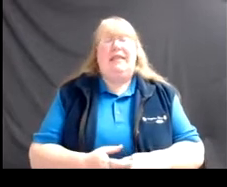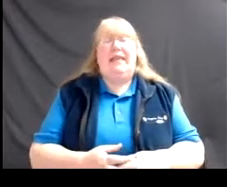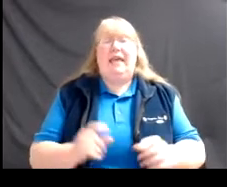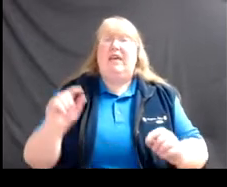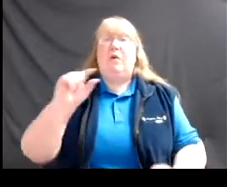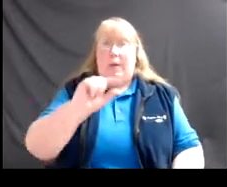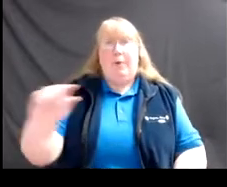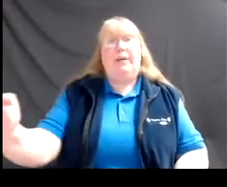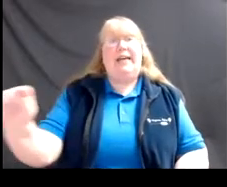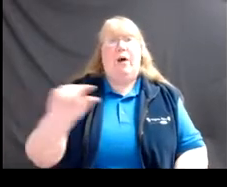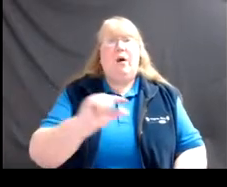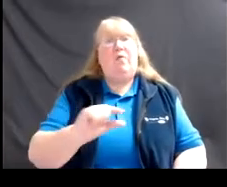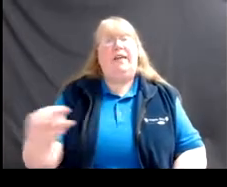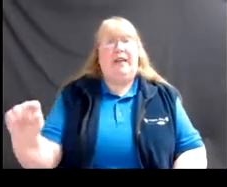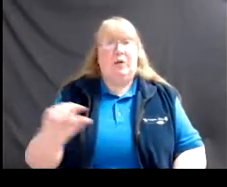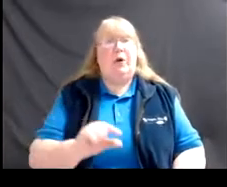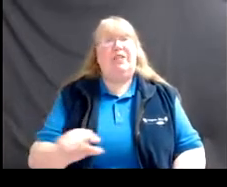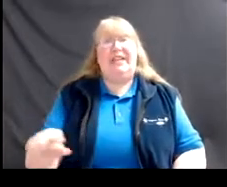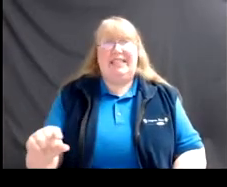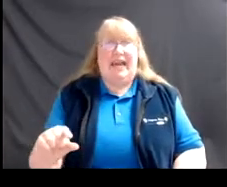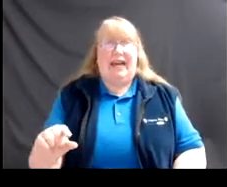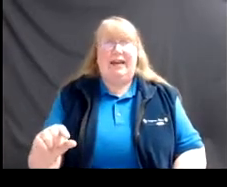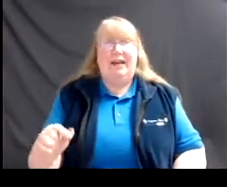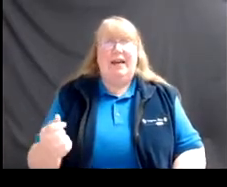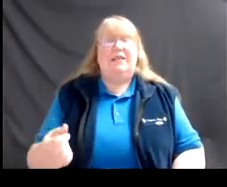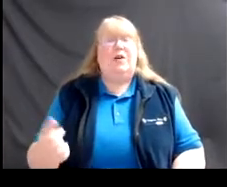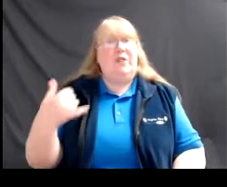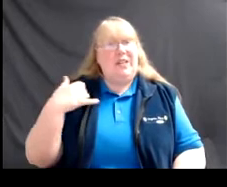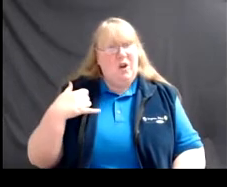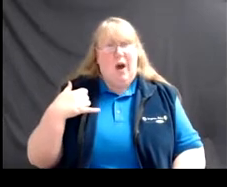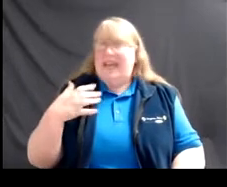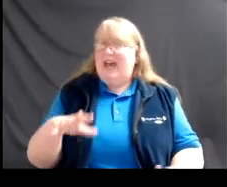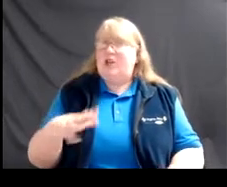that gives you a printout of what the other person is saying. So, if you didn't quite catch what